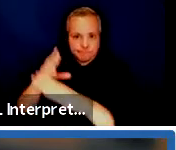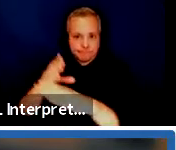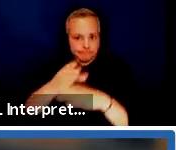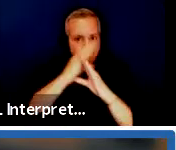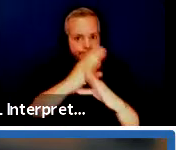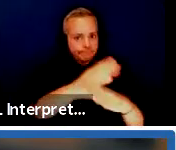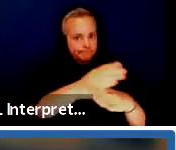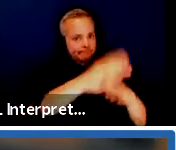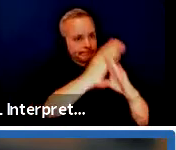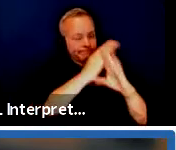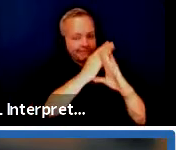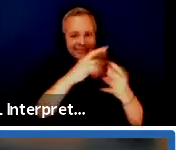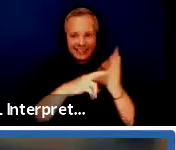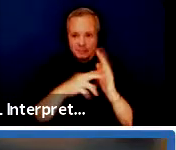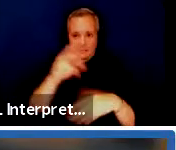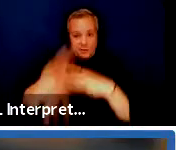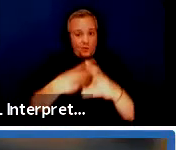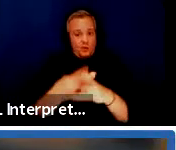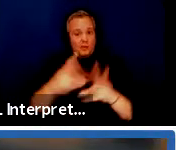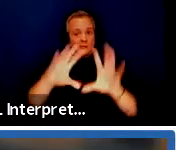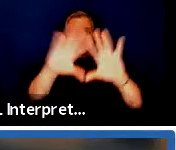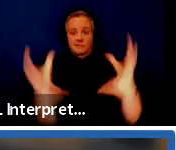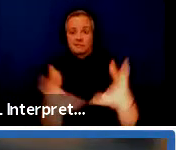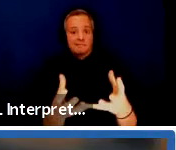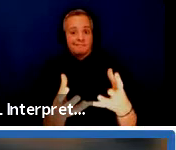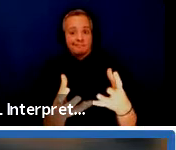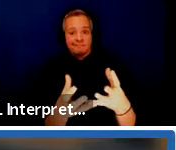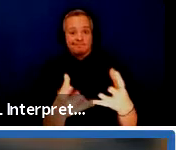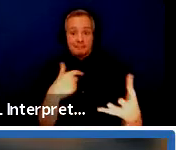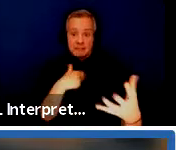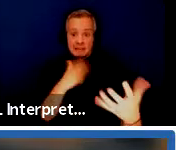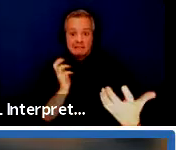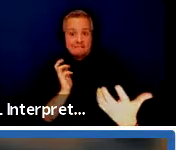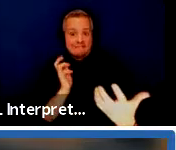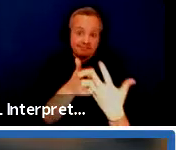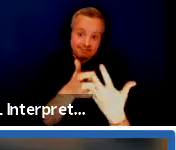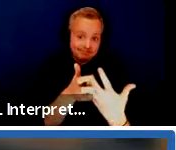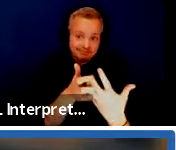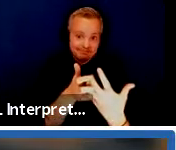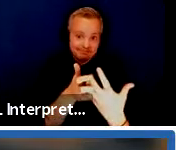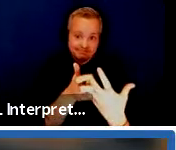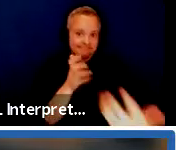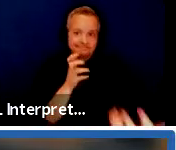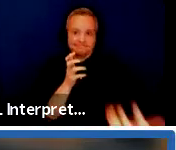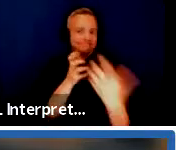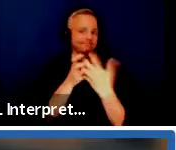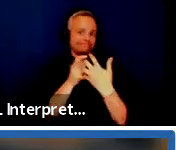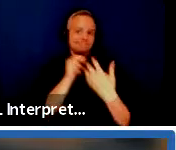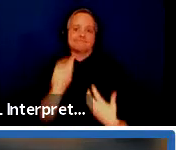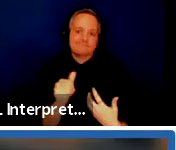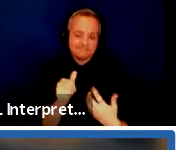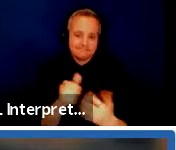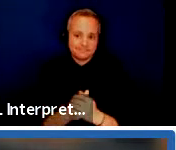WORLD WE LIVE IN IS NOT BUILT FOR ME LIKE TAKING MY 2-YEAR-OLD